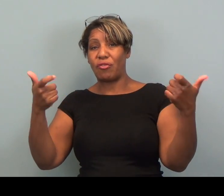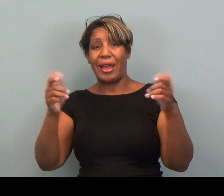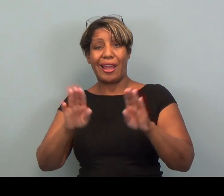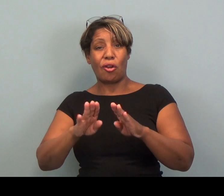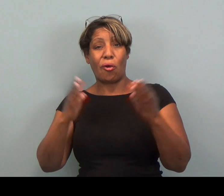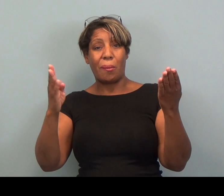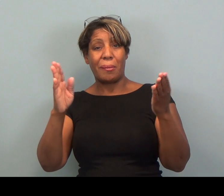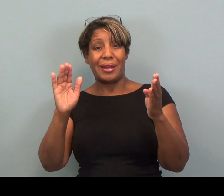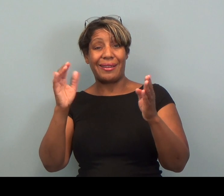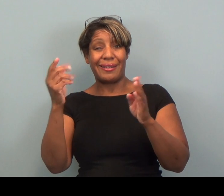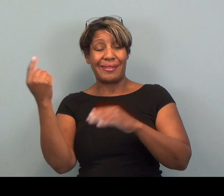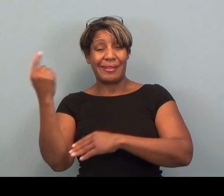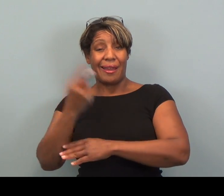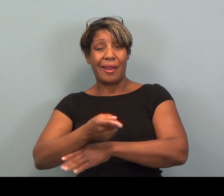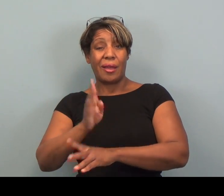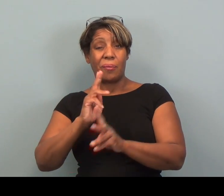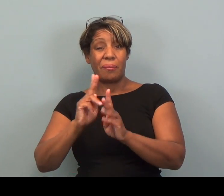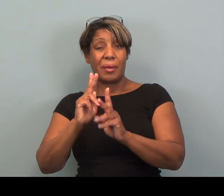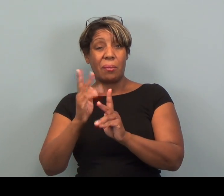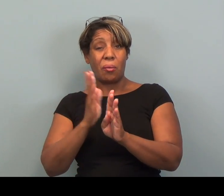People are going to be lined up outside of our door,